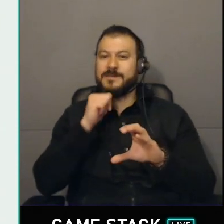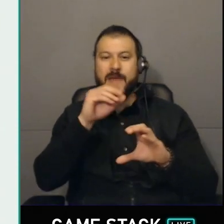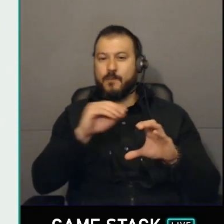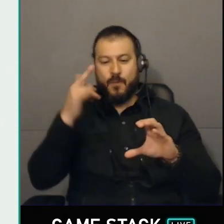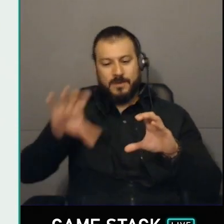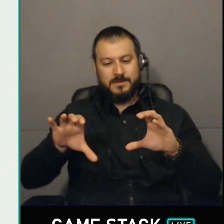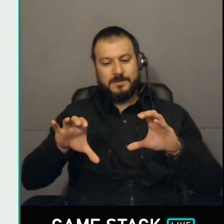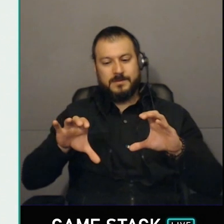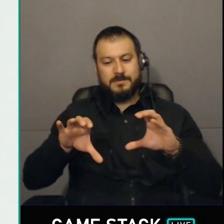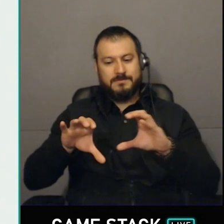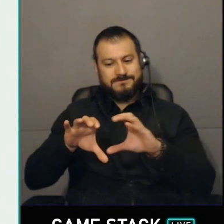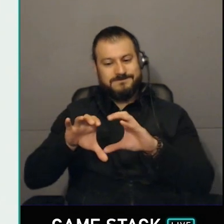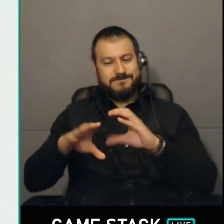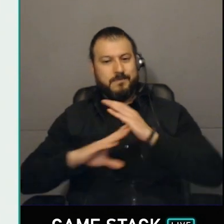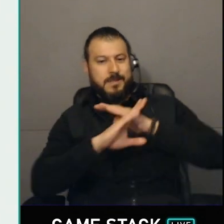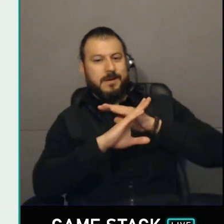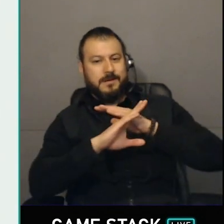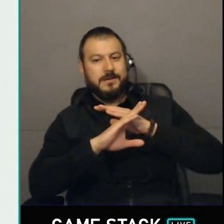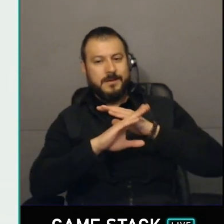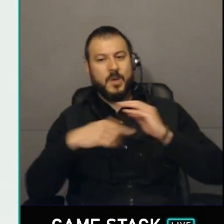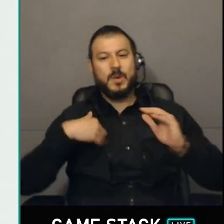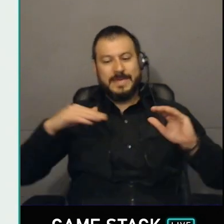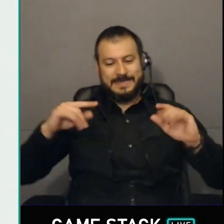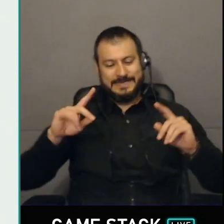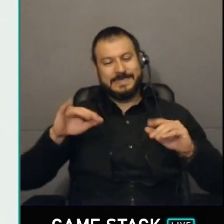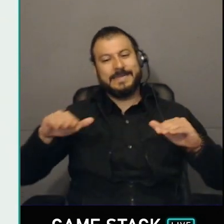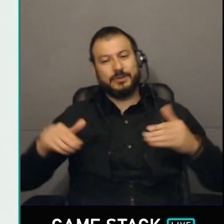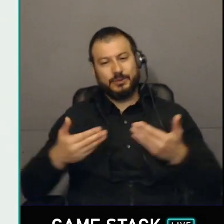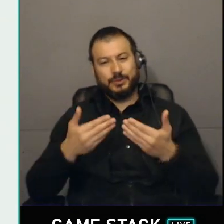we have introduced this angular movement on body three, and